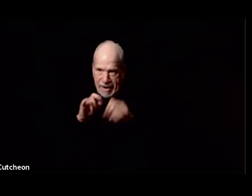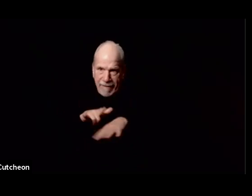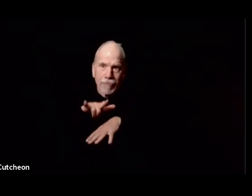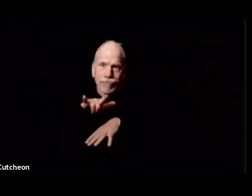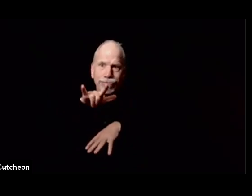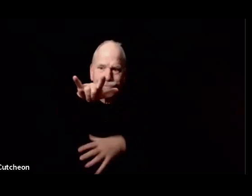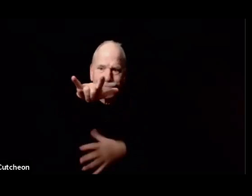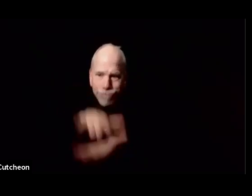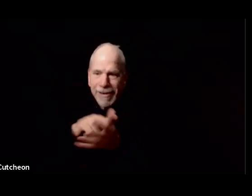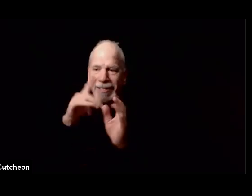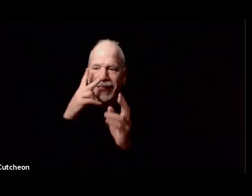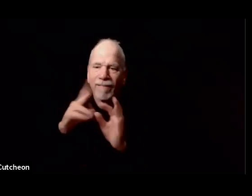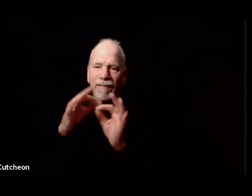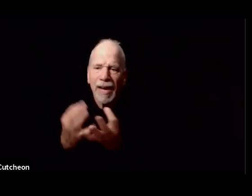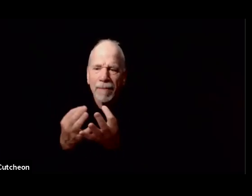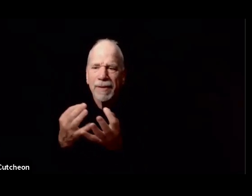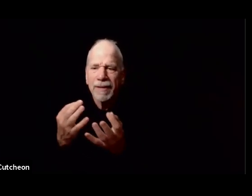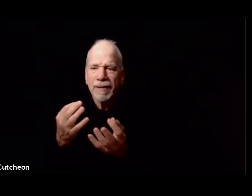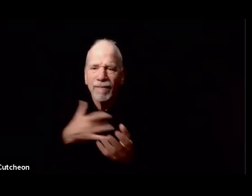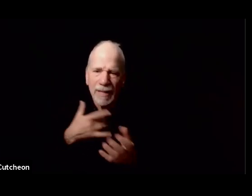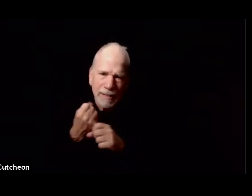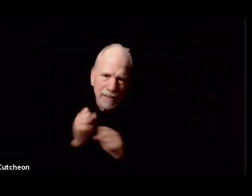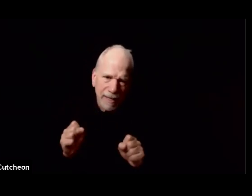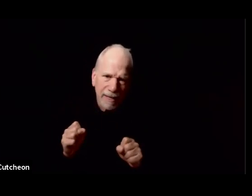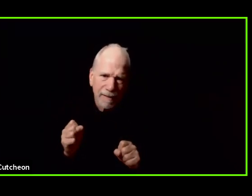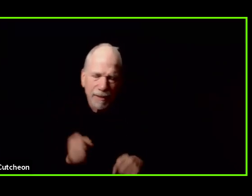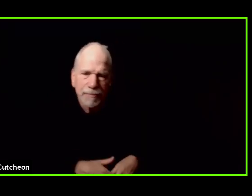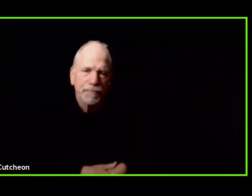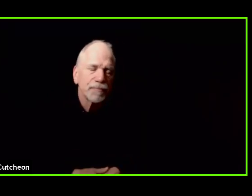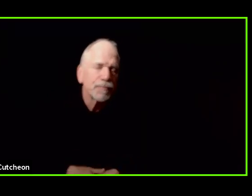Kate: Thank you operator, we have time for one more question.